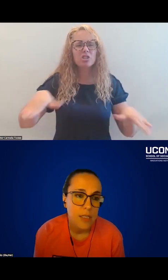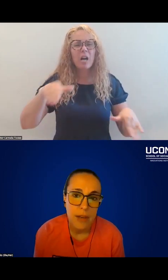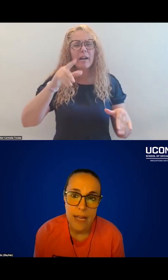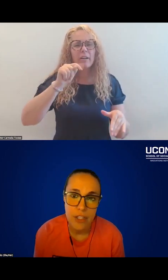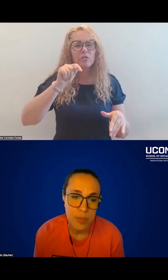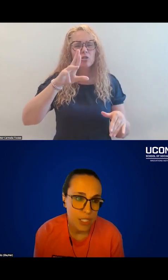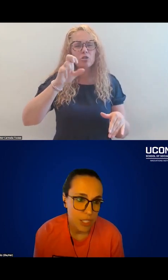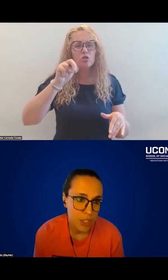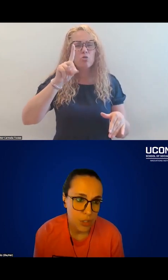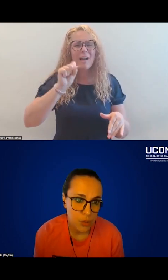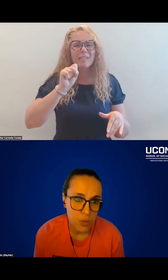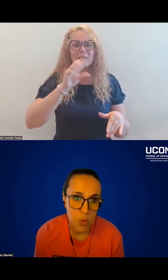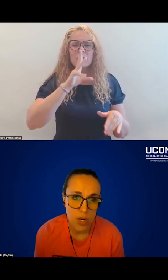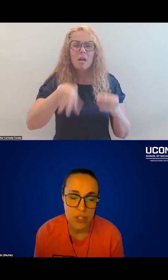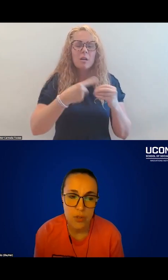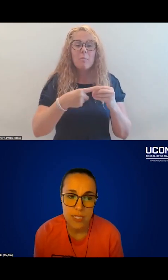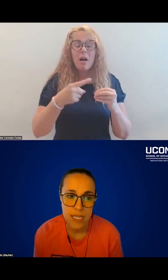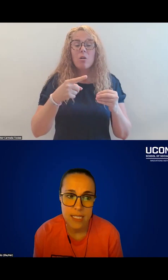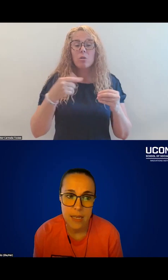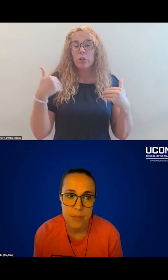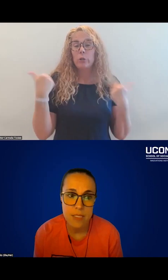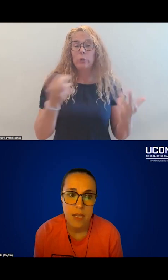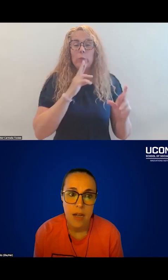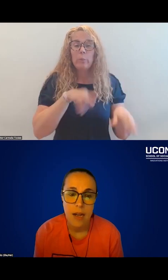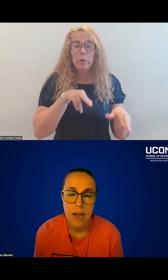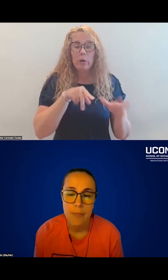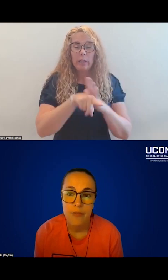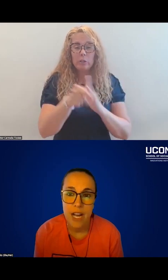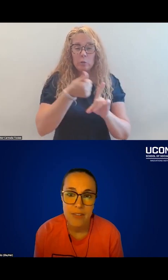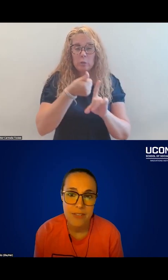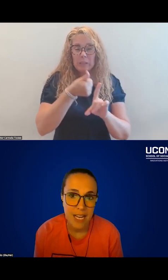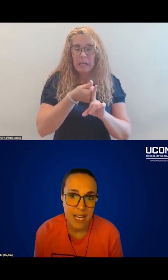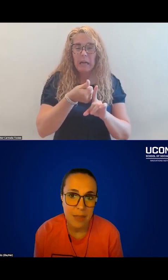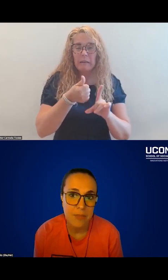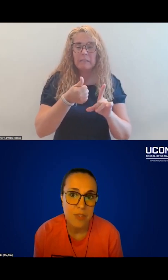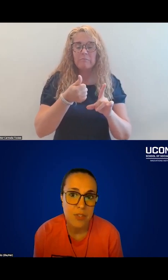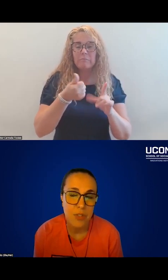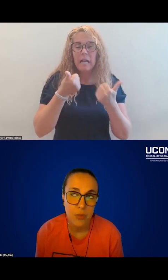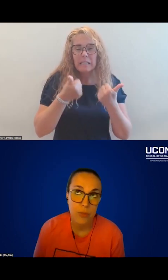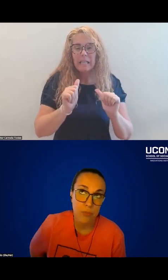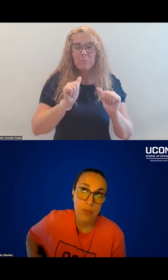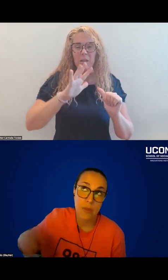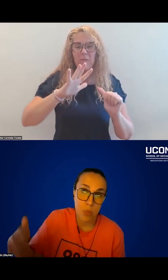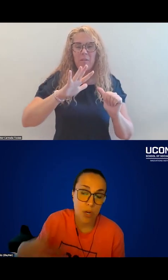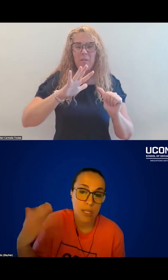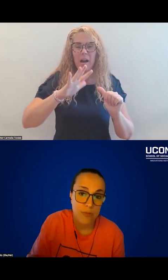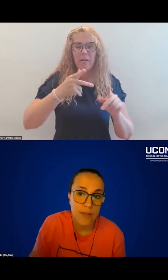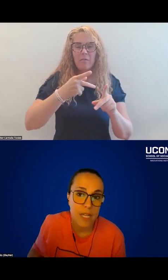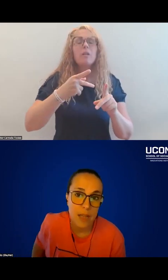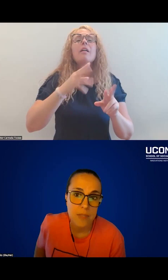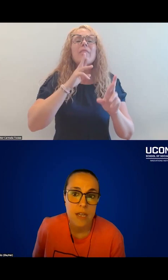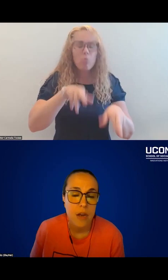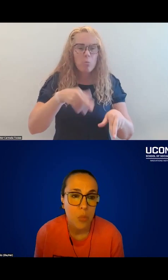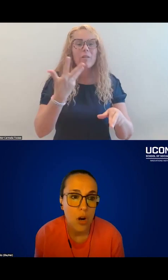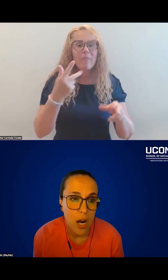ABOUT LGBTQ YOUTH REPORTING -- REPORTED THEM FIVE TIMES MORE